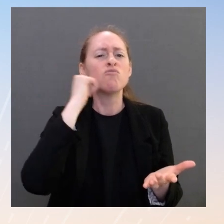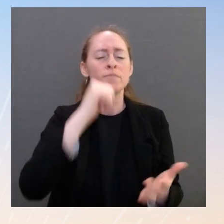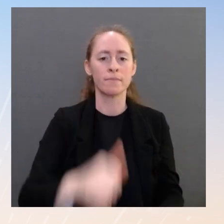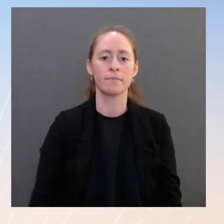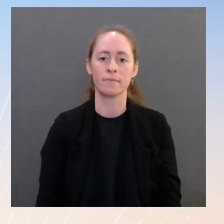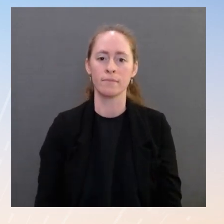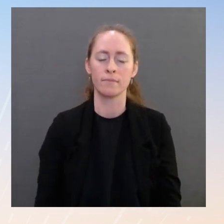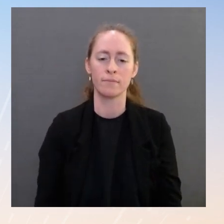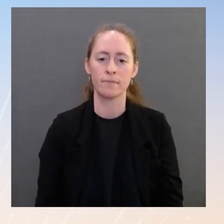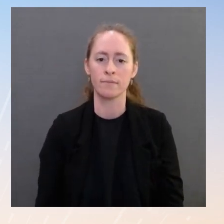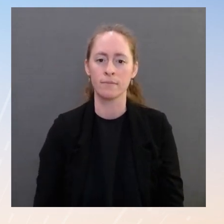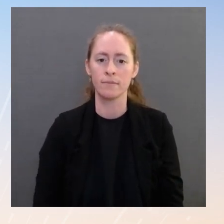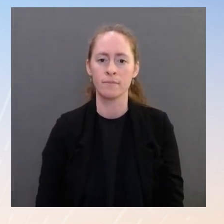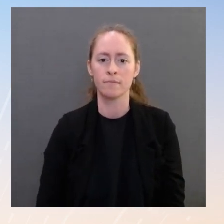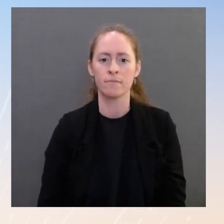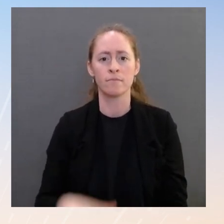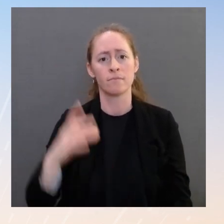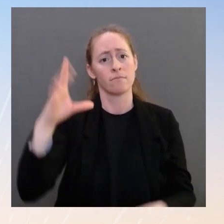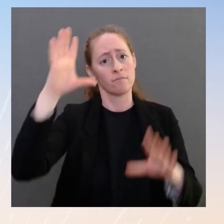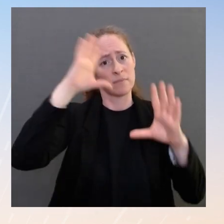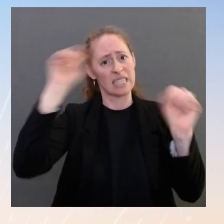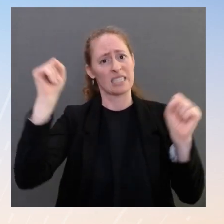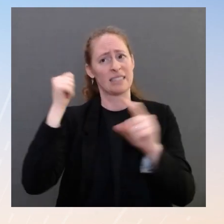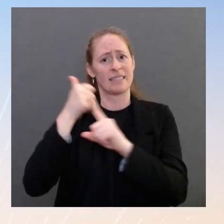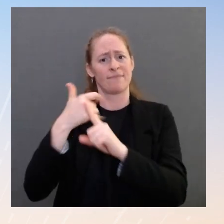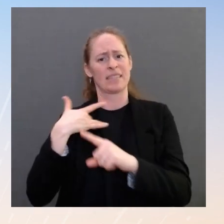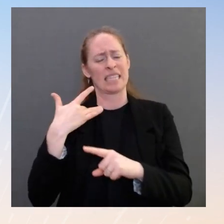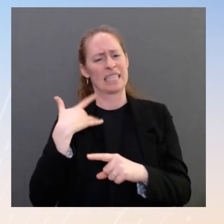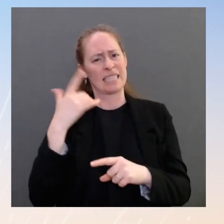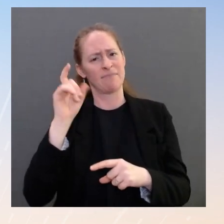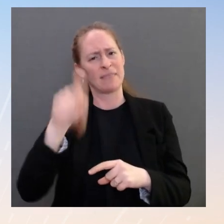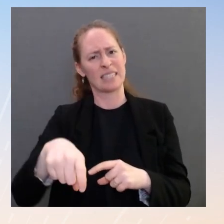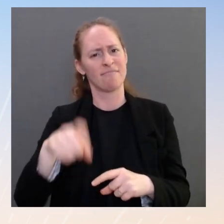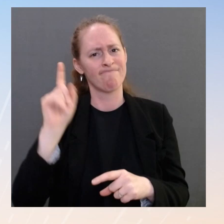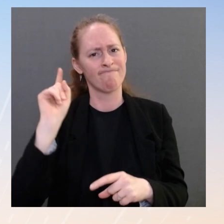and speak at the memorial service for a diplomatic icon --